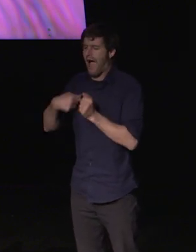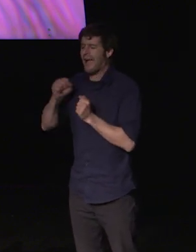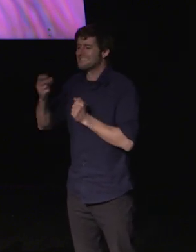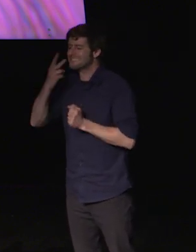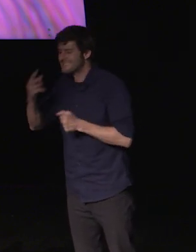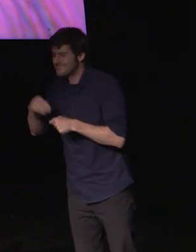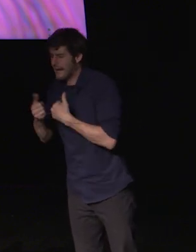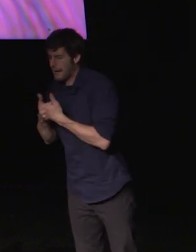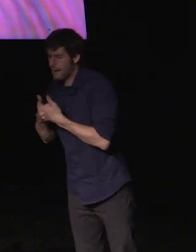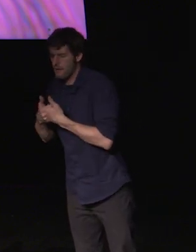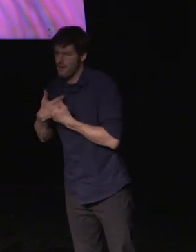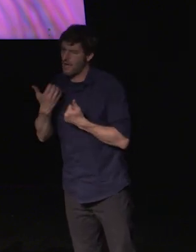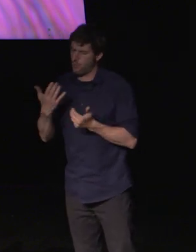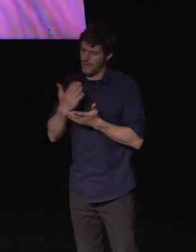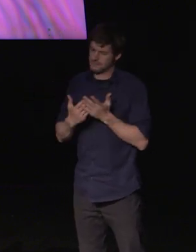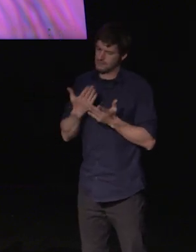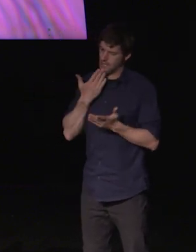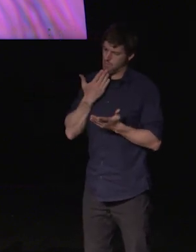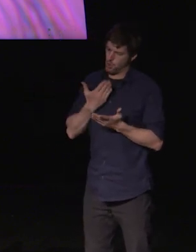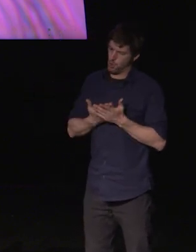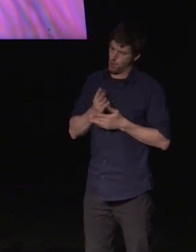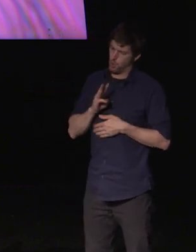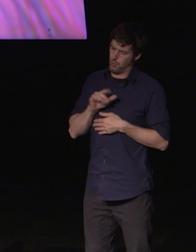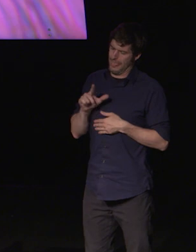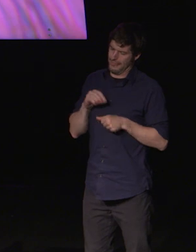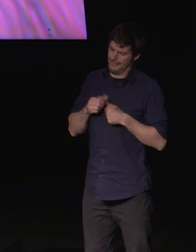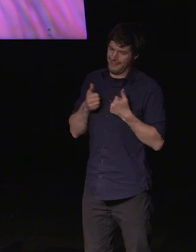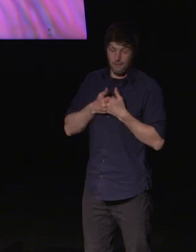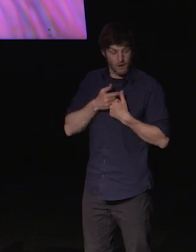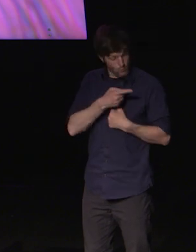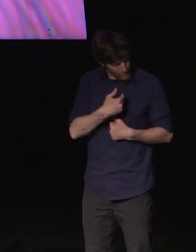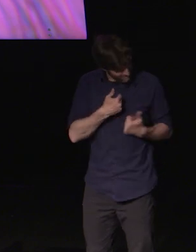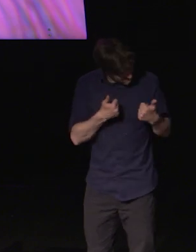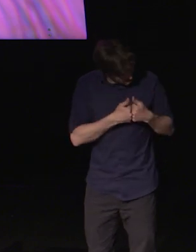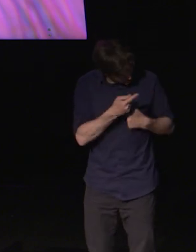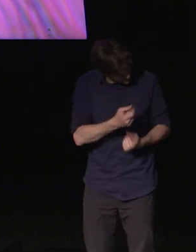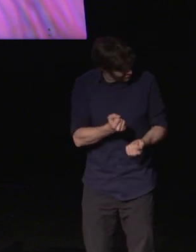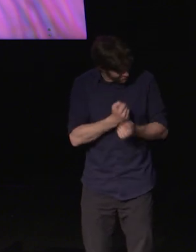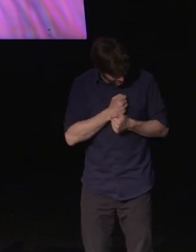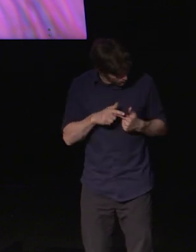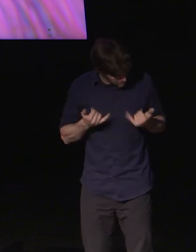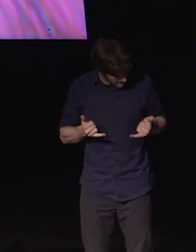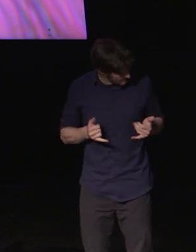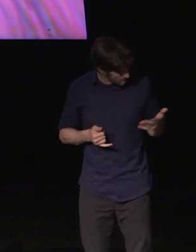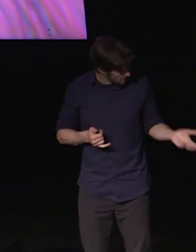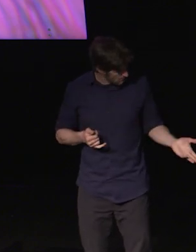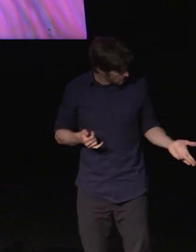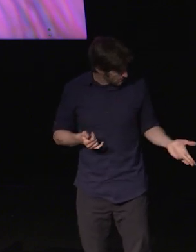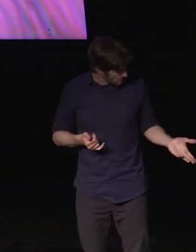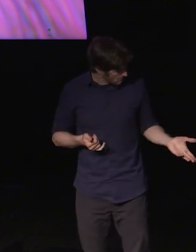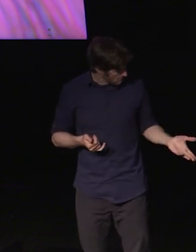to do some good will within the game. Is there a game that you love that you'll love to play? Yeah. We'll start with Meghan.